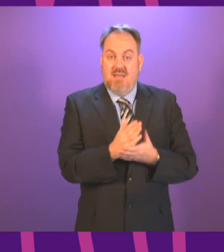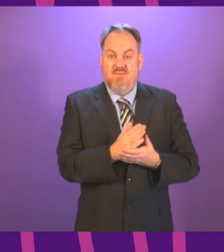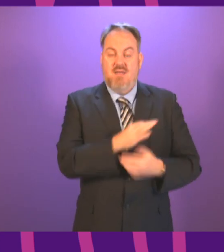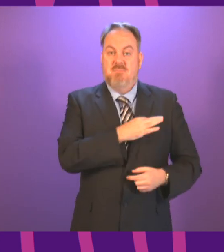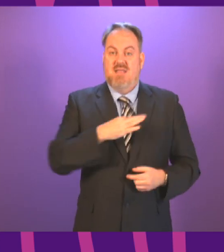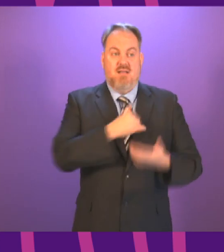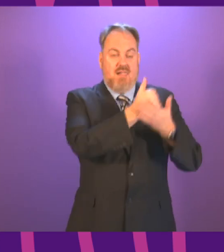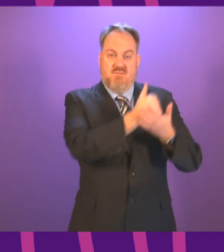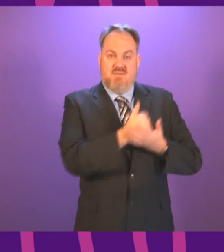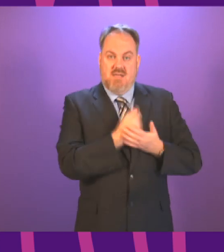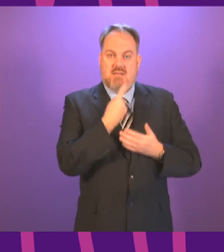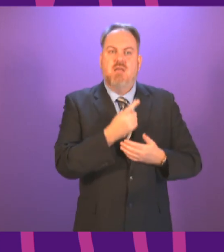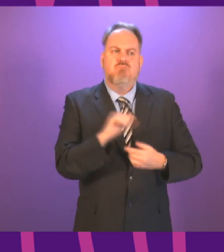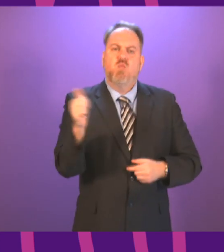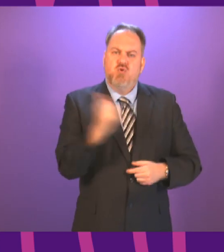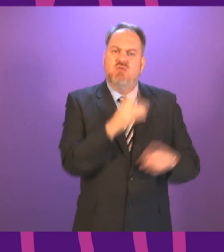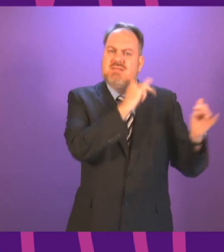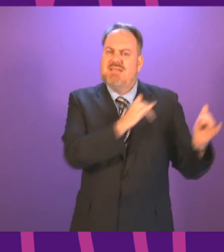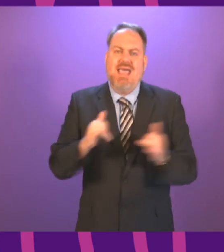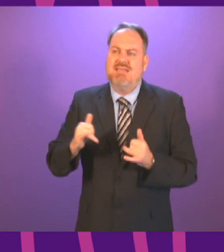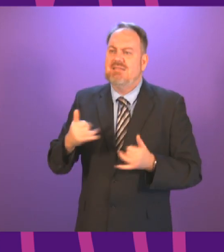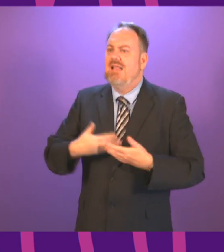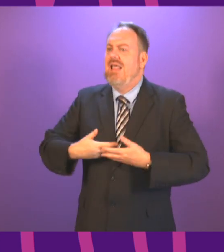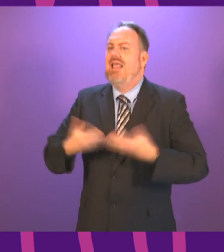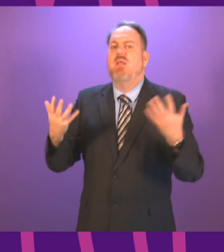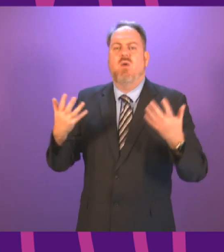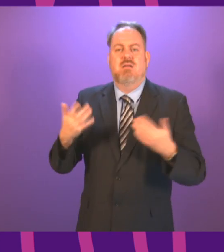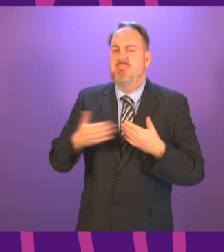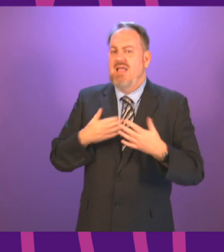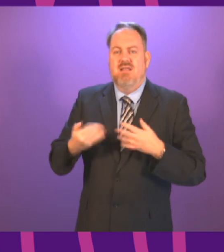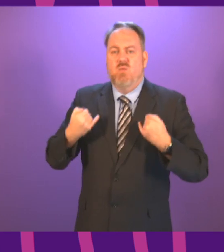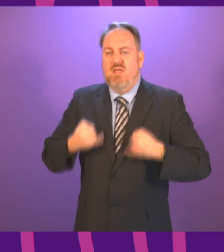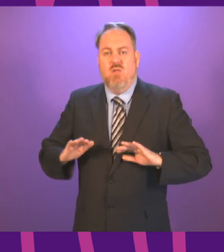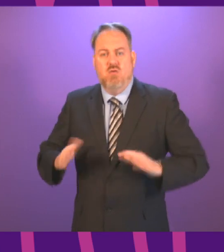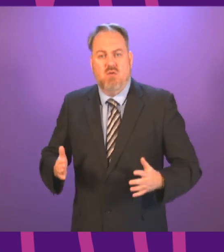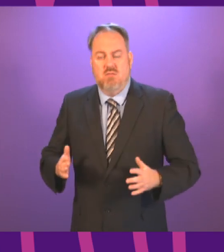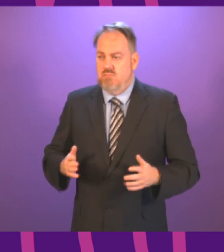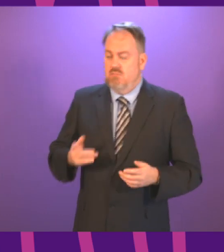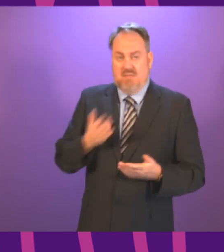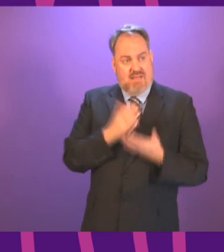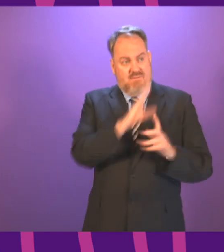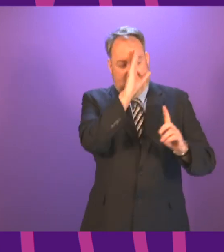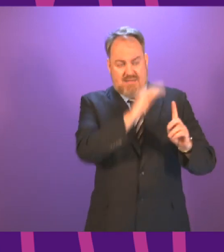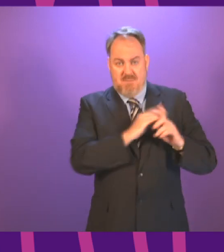will continue to be driven and guided by the advice of people with expert knowledge about